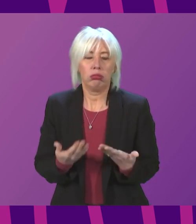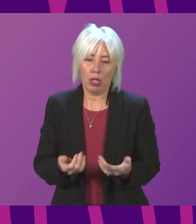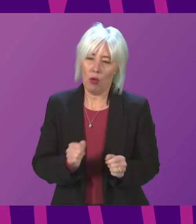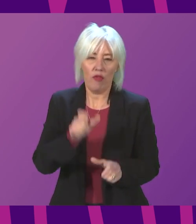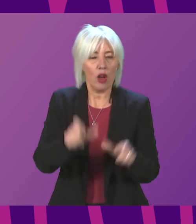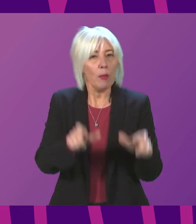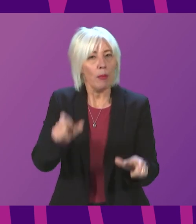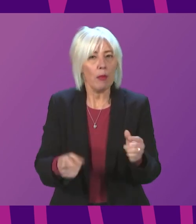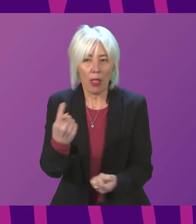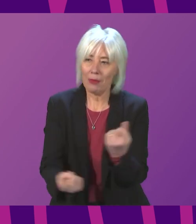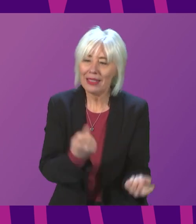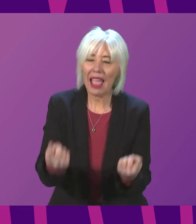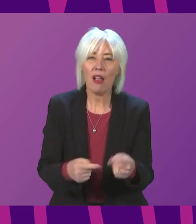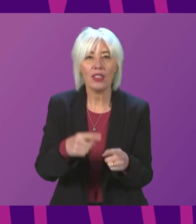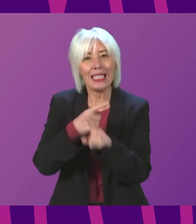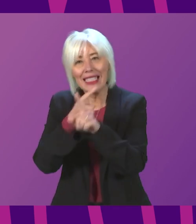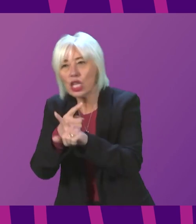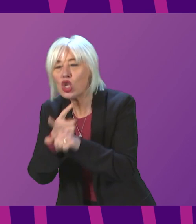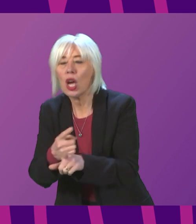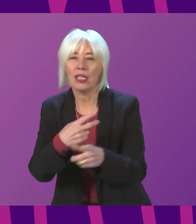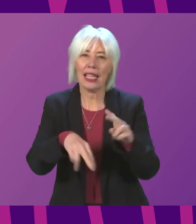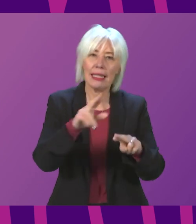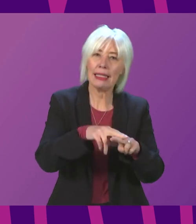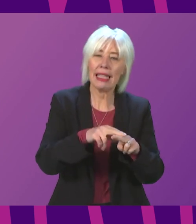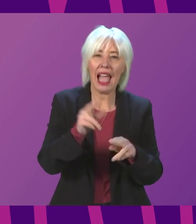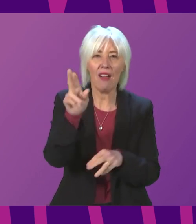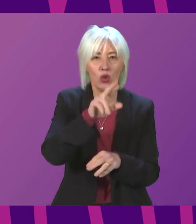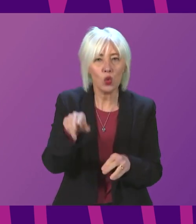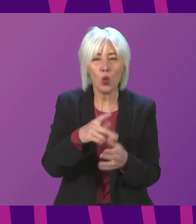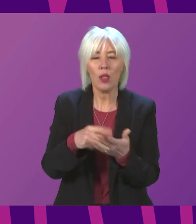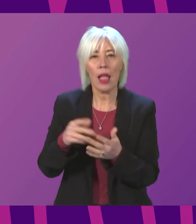school, and for teachers, other school staff and parents. This is not the position that